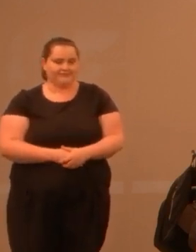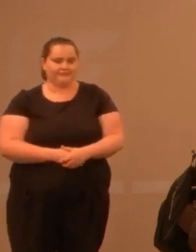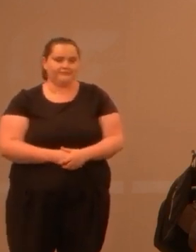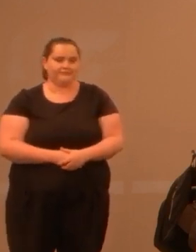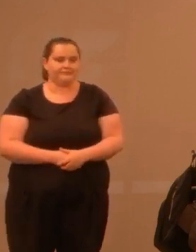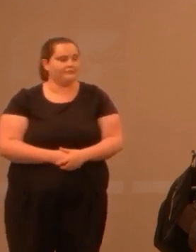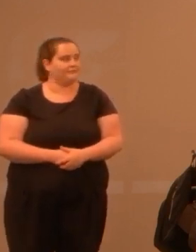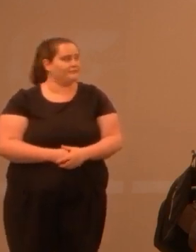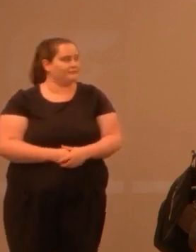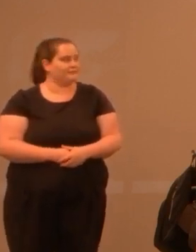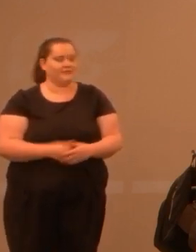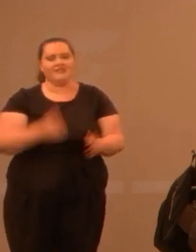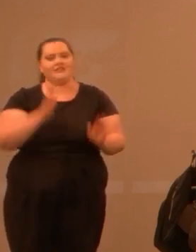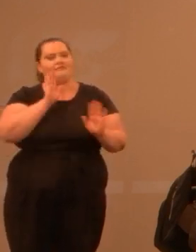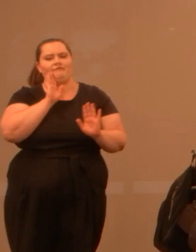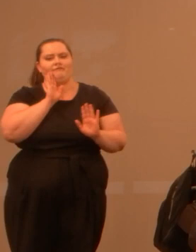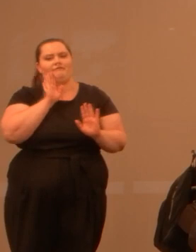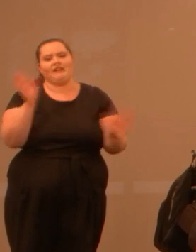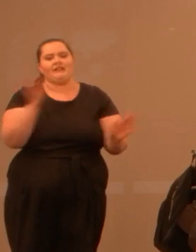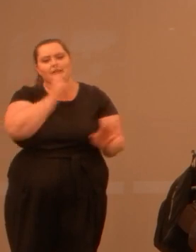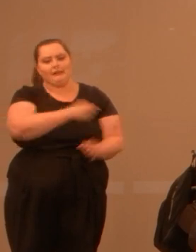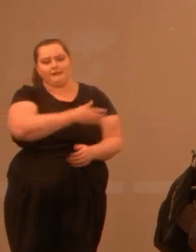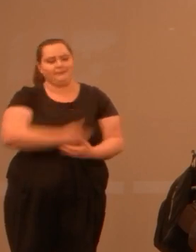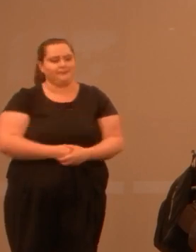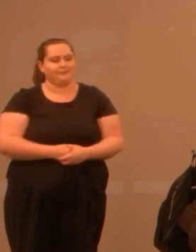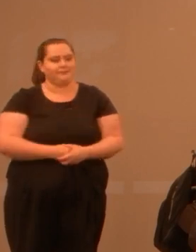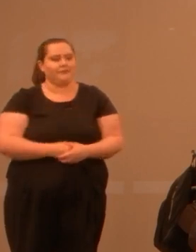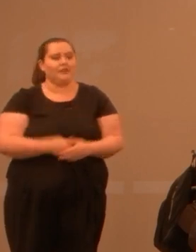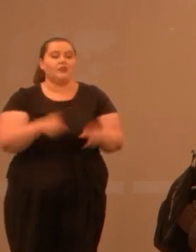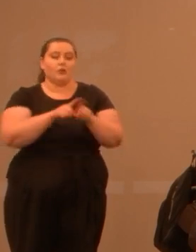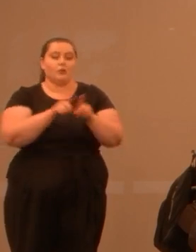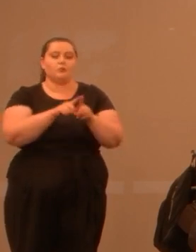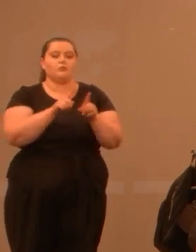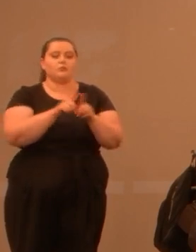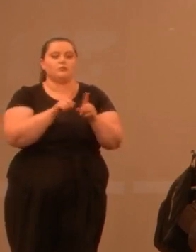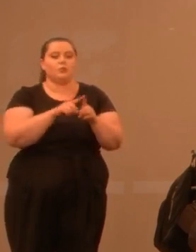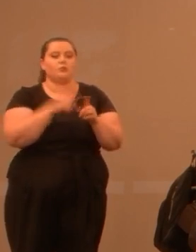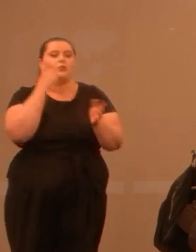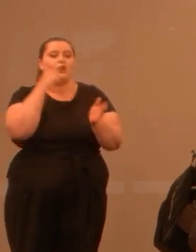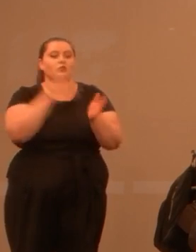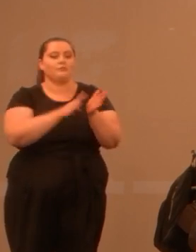You're such a fantastic bloke and I'd also like to thank and acknowledge Marina Re,